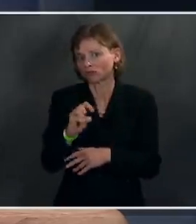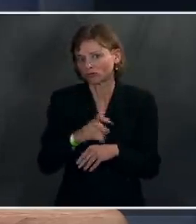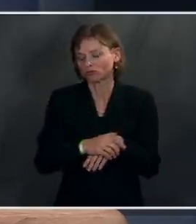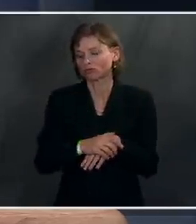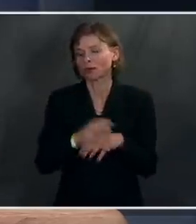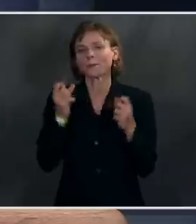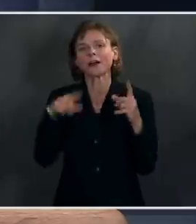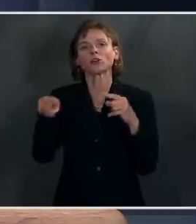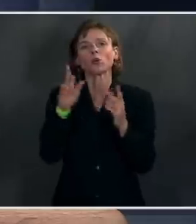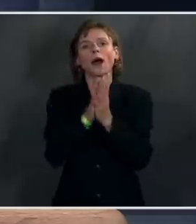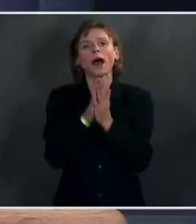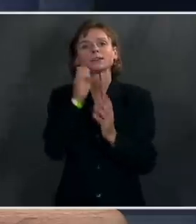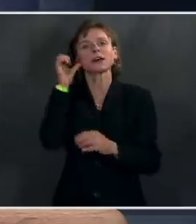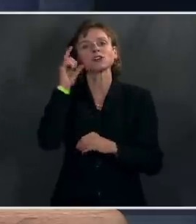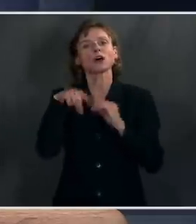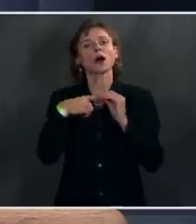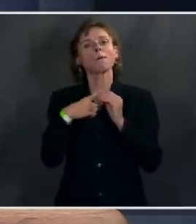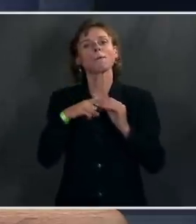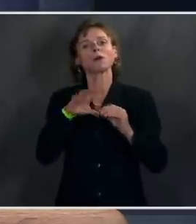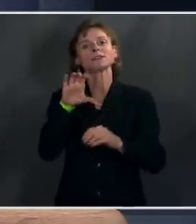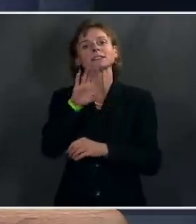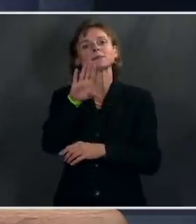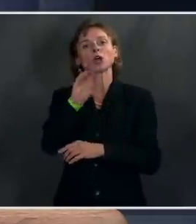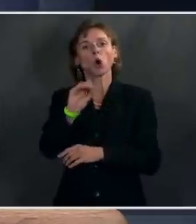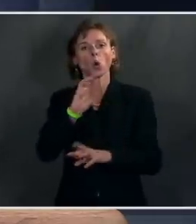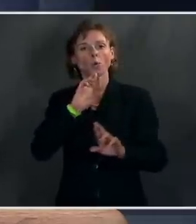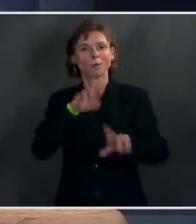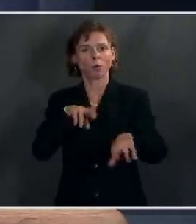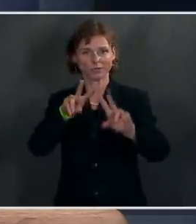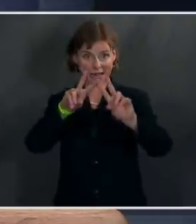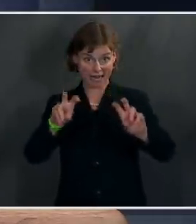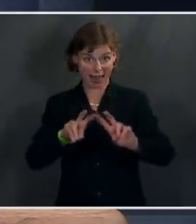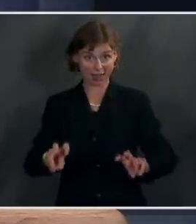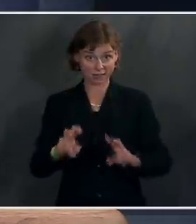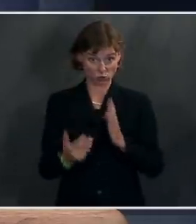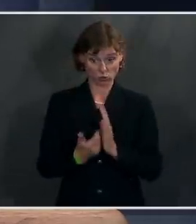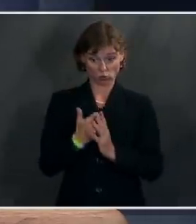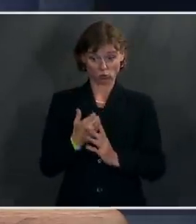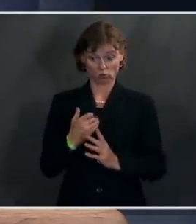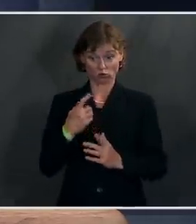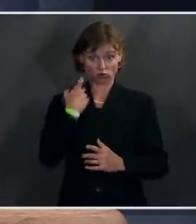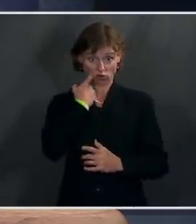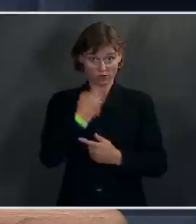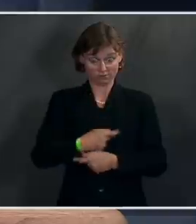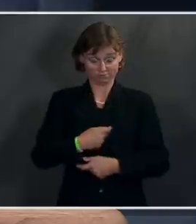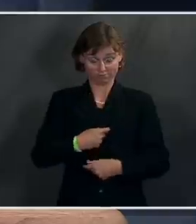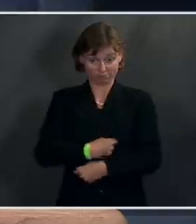a new analysis that came out by the CBO that without action in that report showed also that without action,